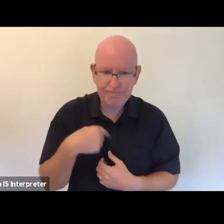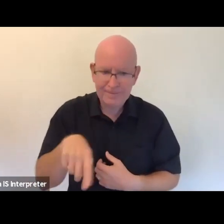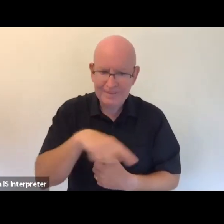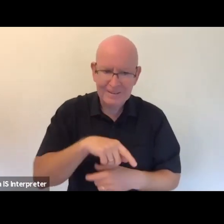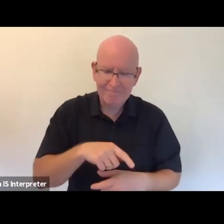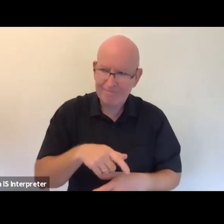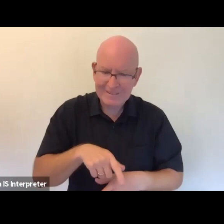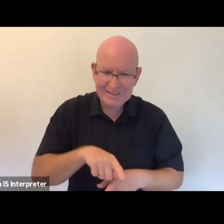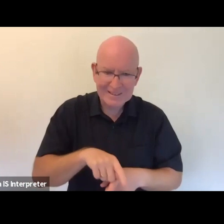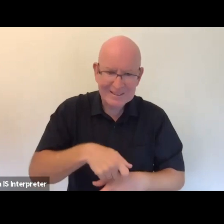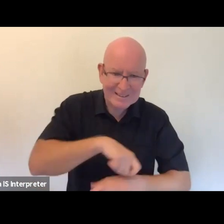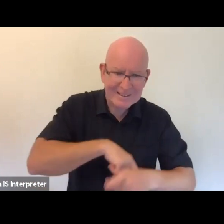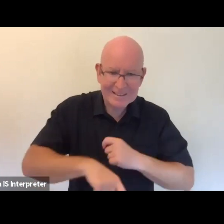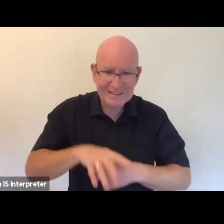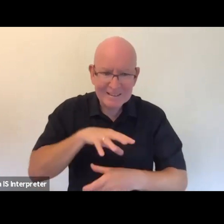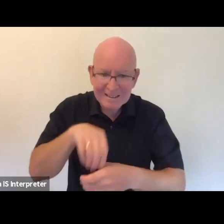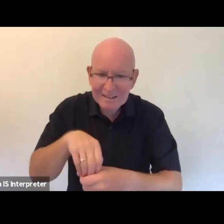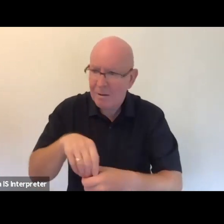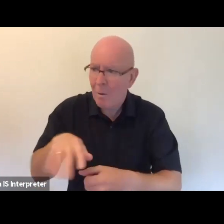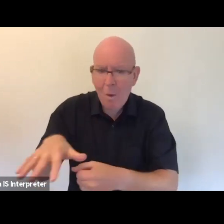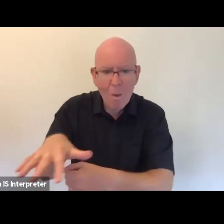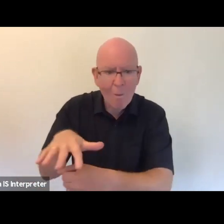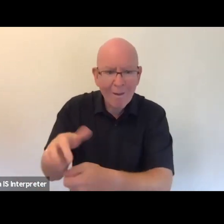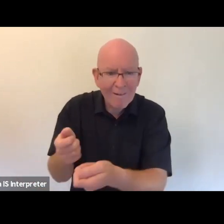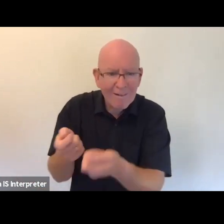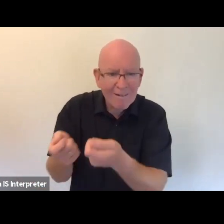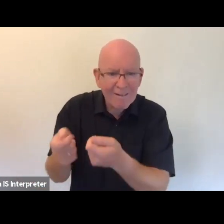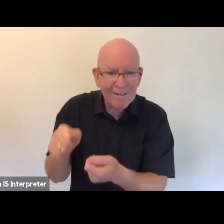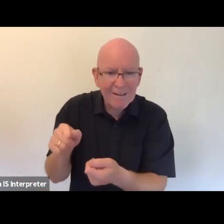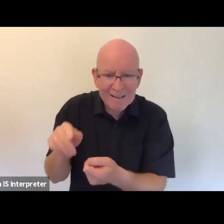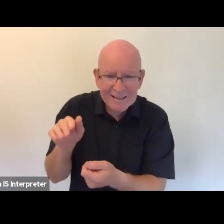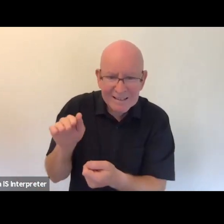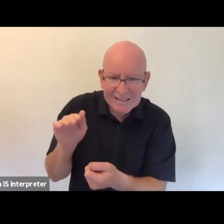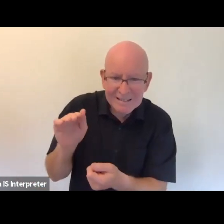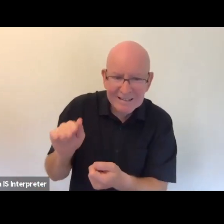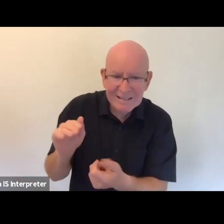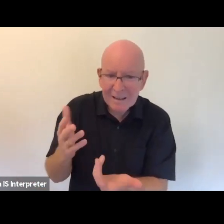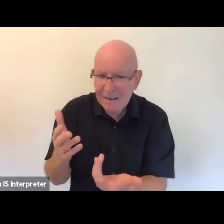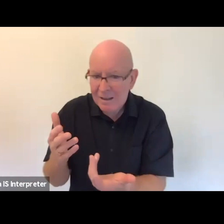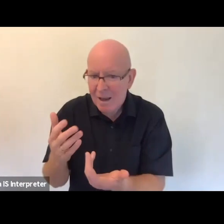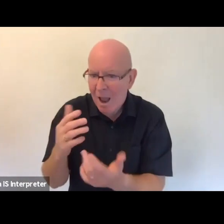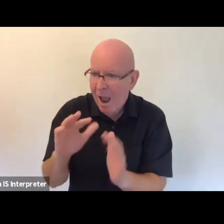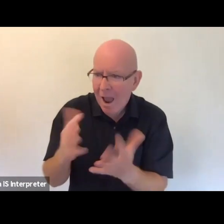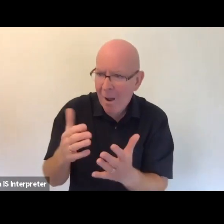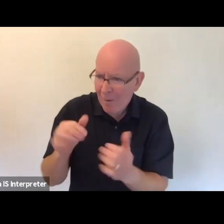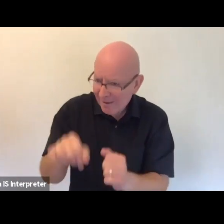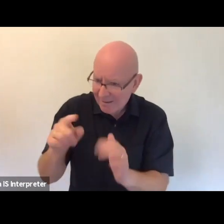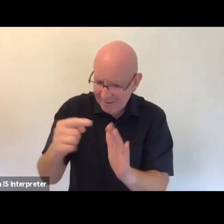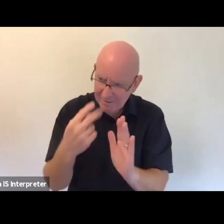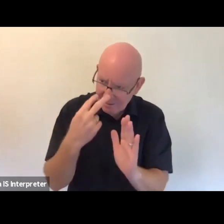Unfortunately, none of them was able to respond to us. We were referred back to the ministry and the National Council for Persons with Disabilities.